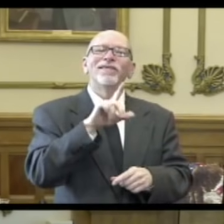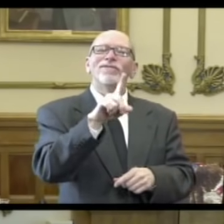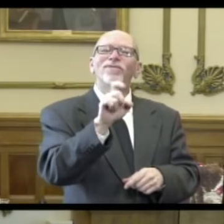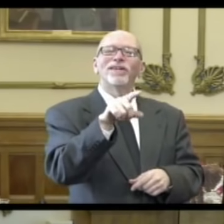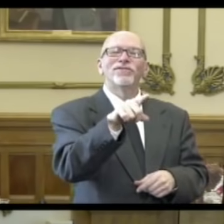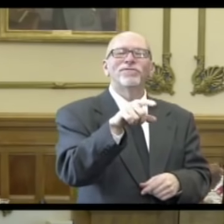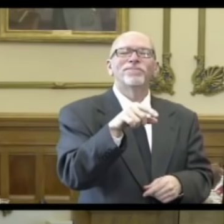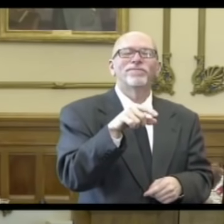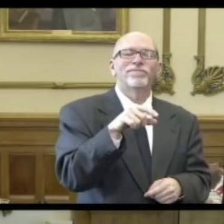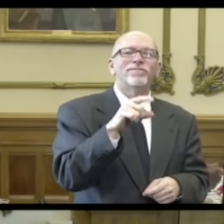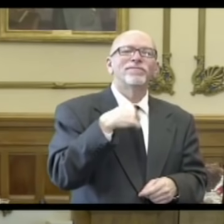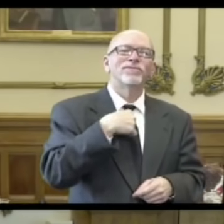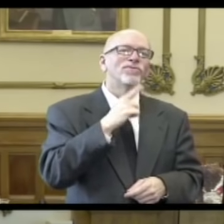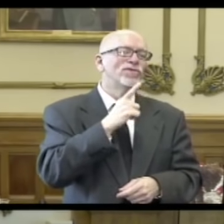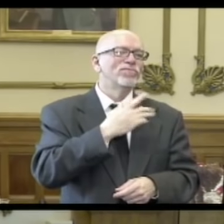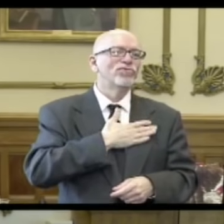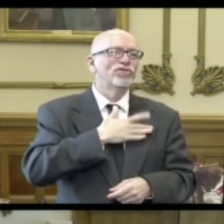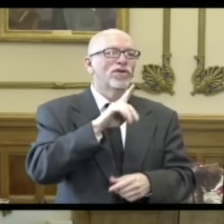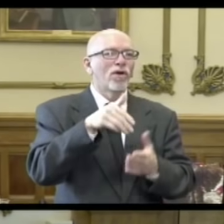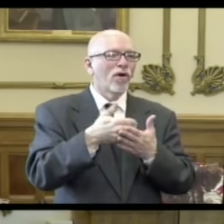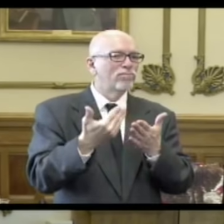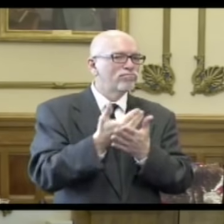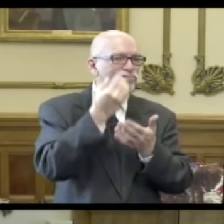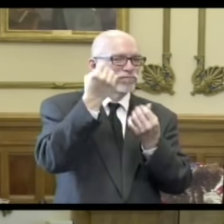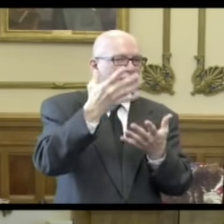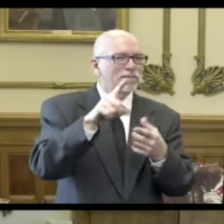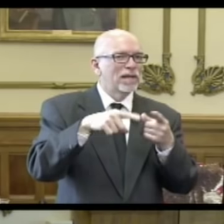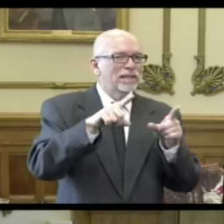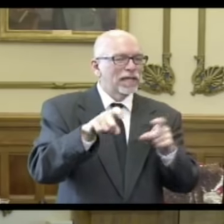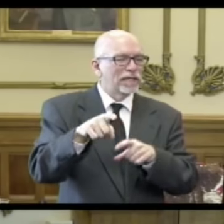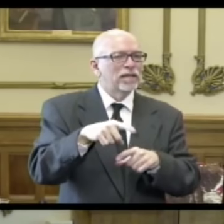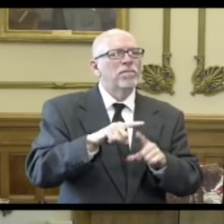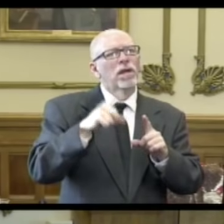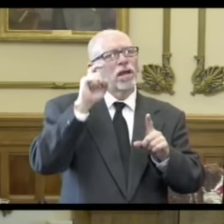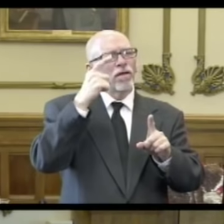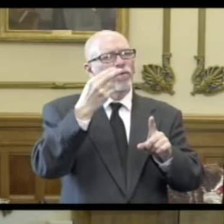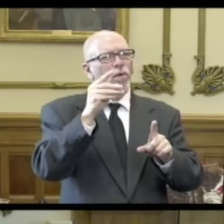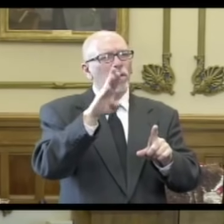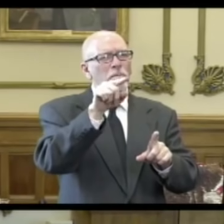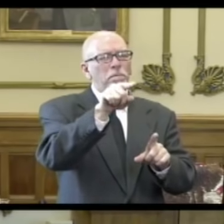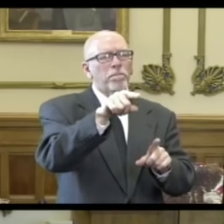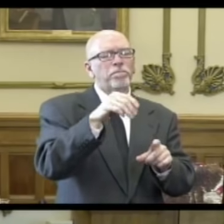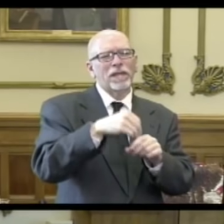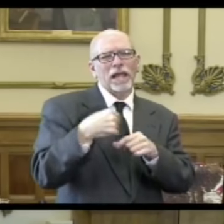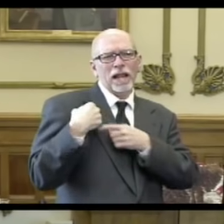HOW ARE YOU TODAY, WE'RE DOING GREAT AND I CAN RELATE. YEAH.